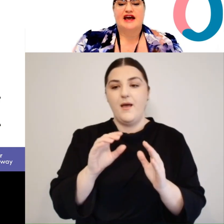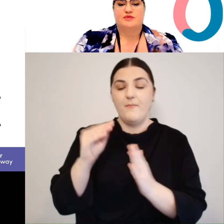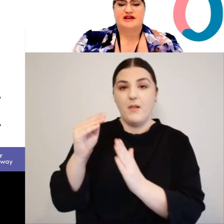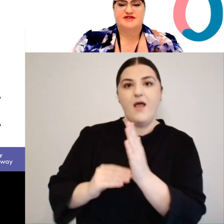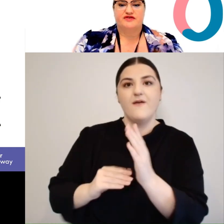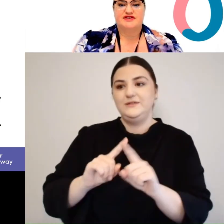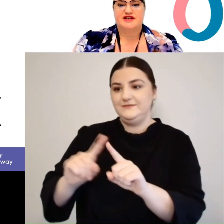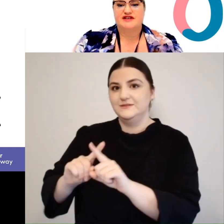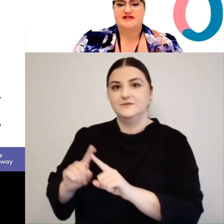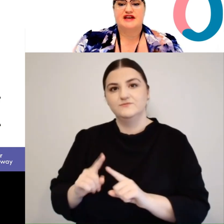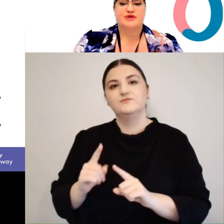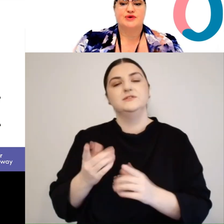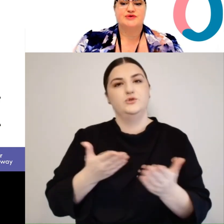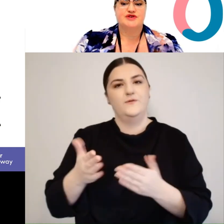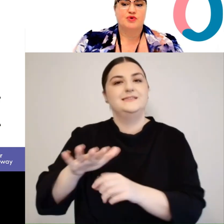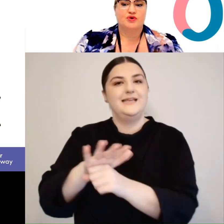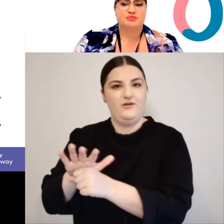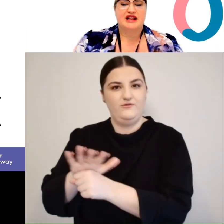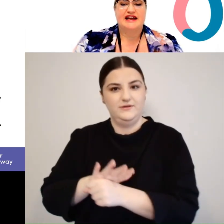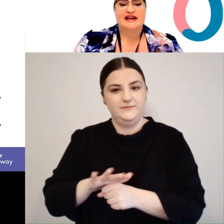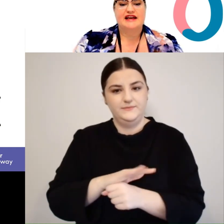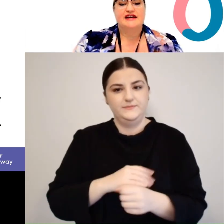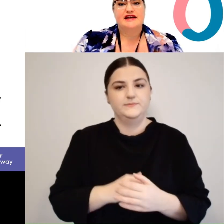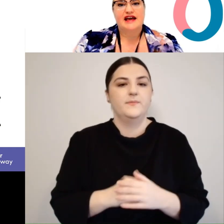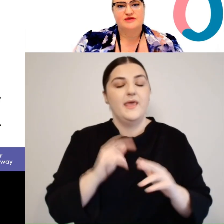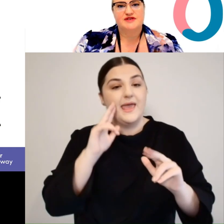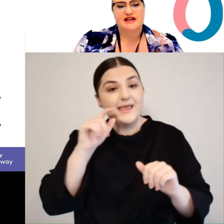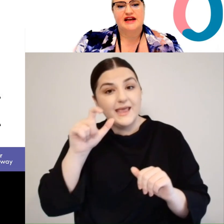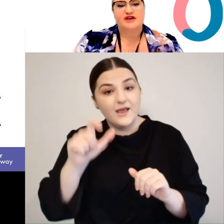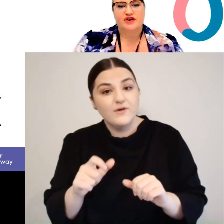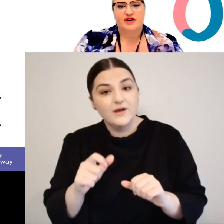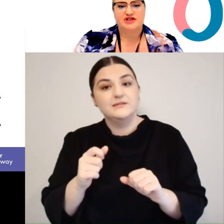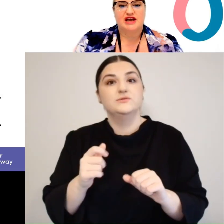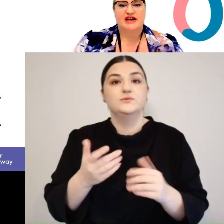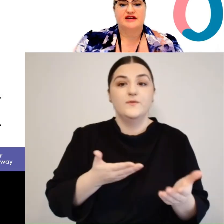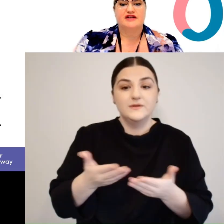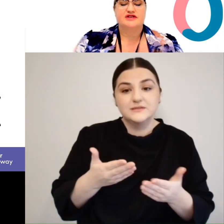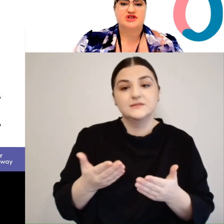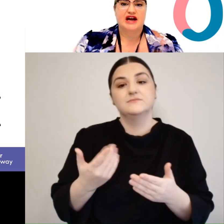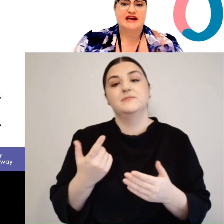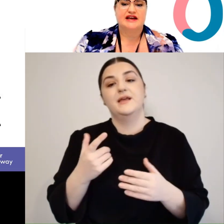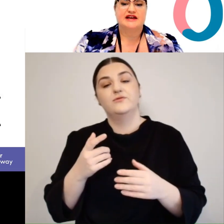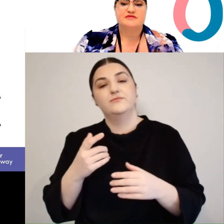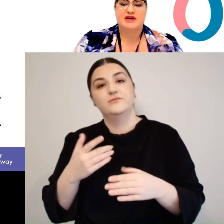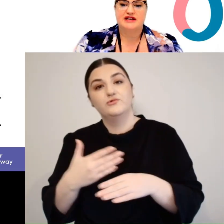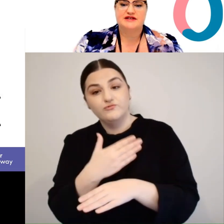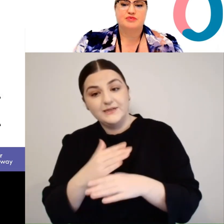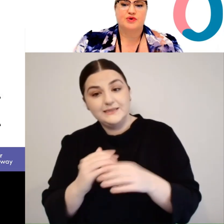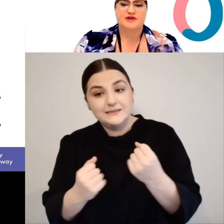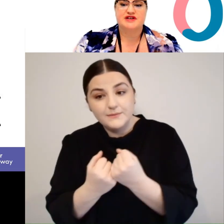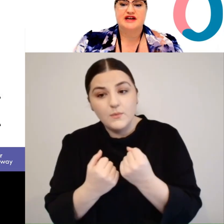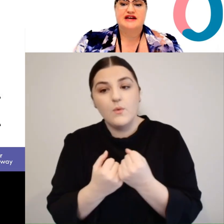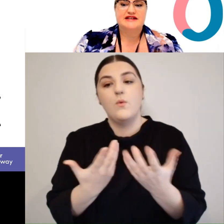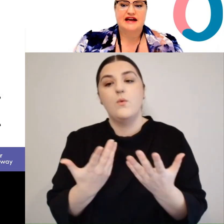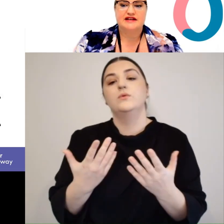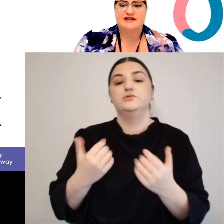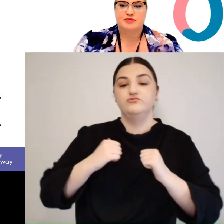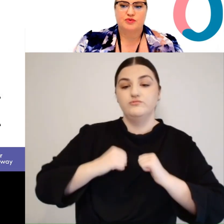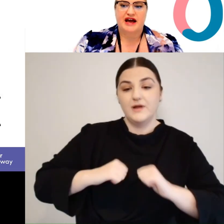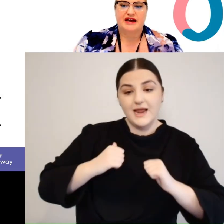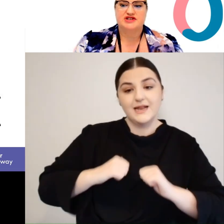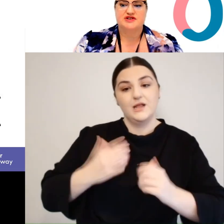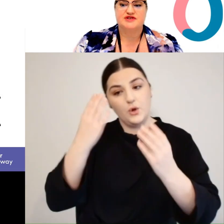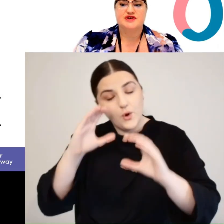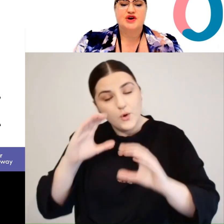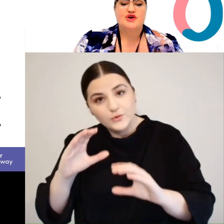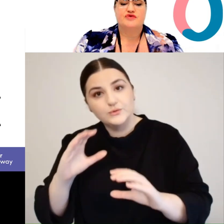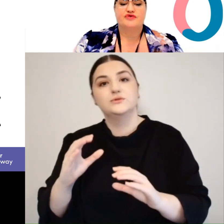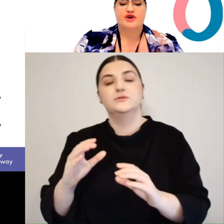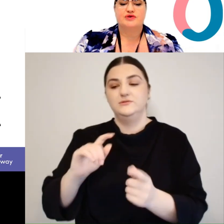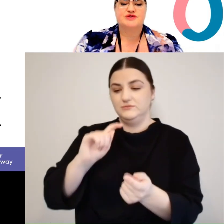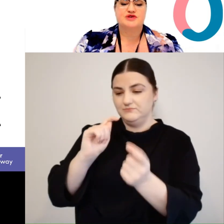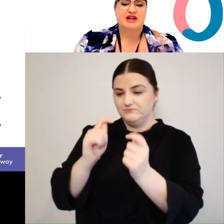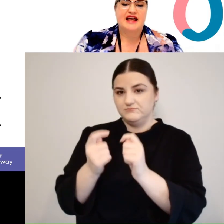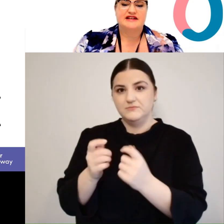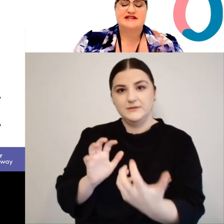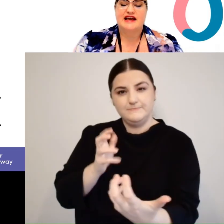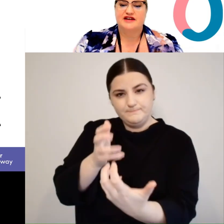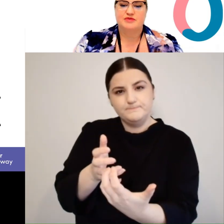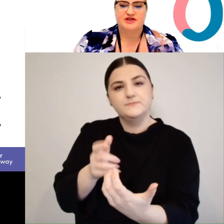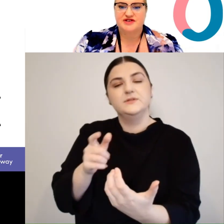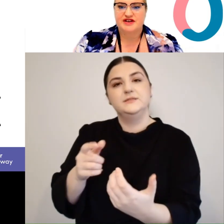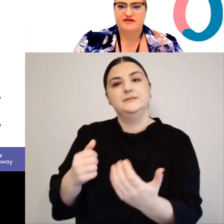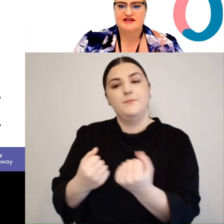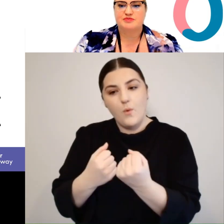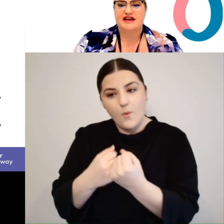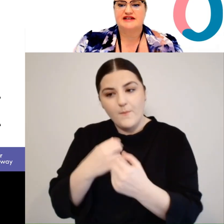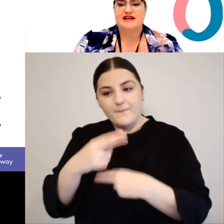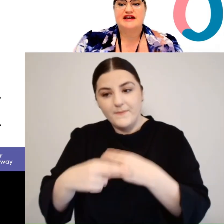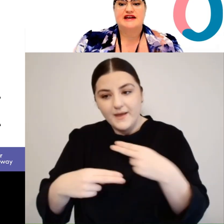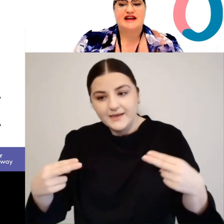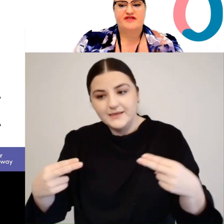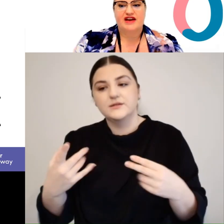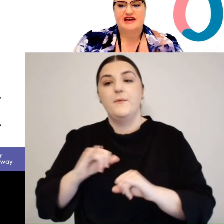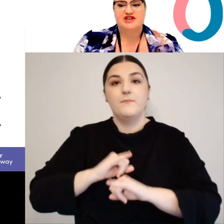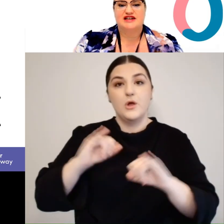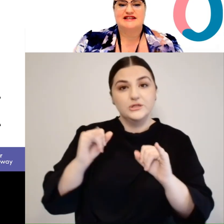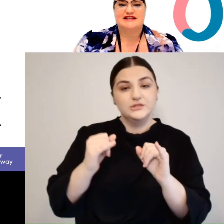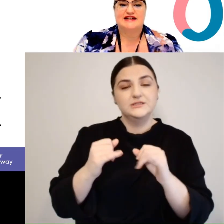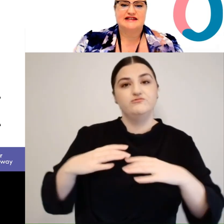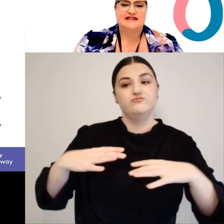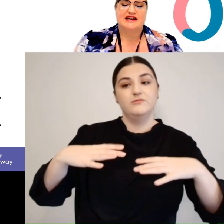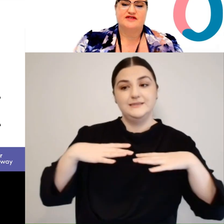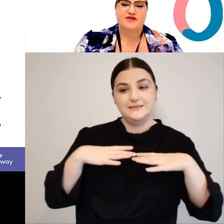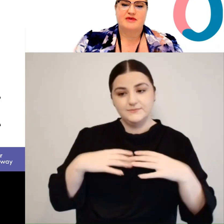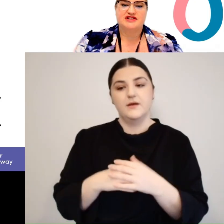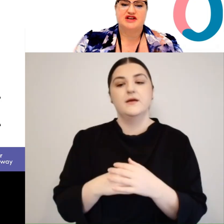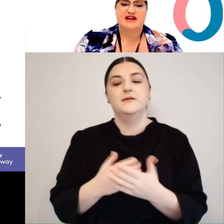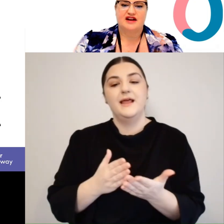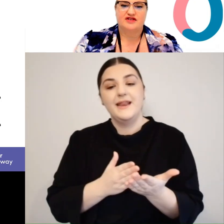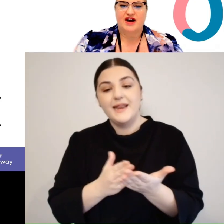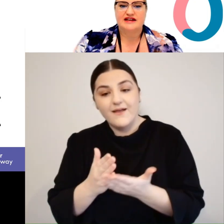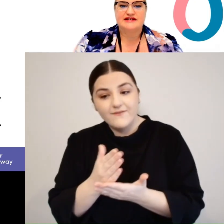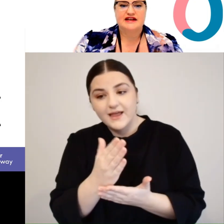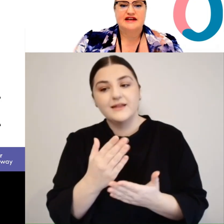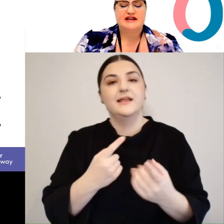Carer Gateway services include support planning, counselling, coaching, training, peer support, tailored support packages, referrals to planned and emergency respite, navigation assistance, and information and advice.